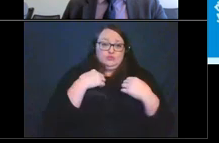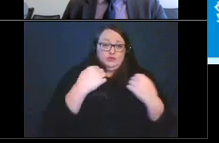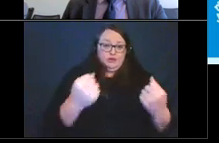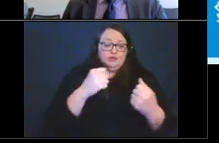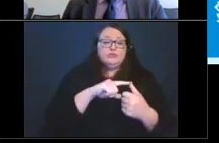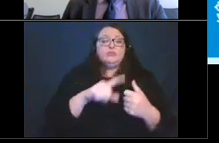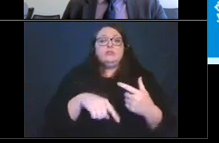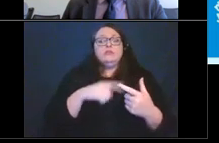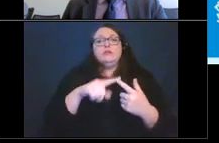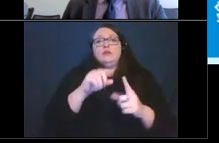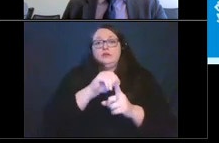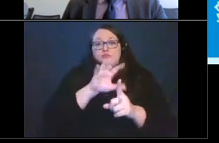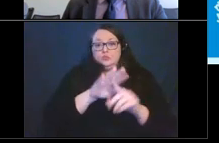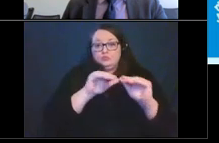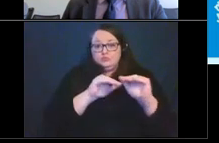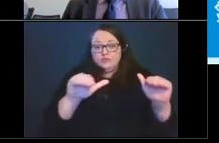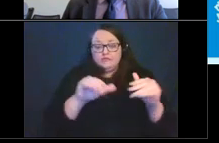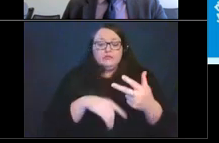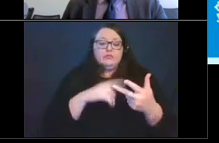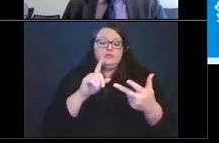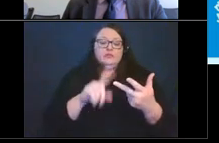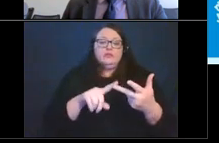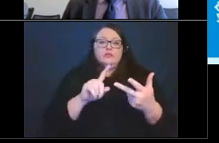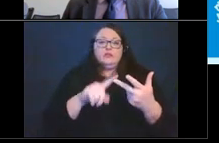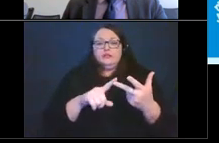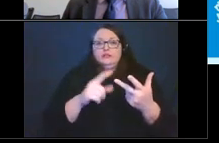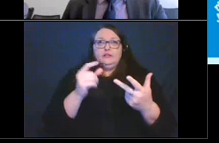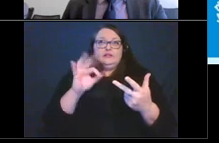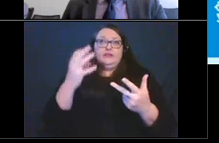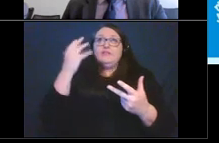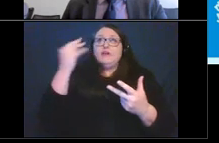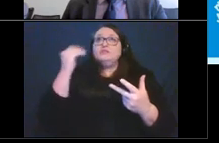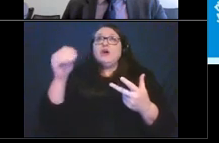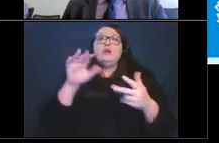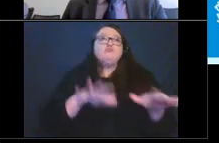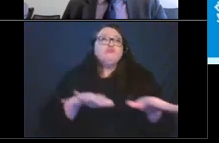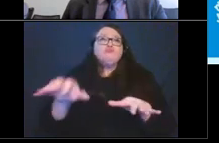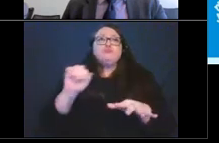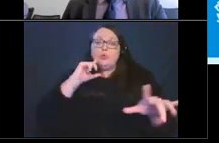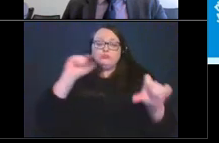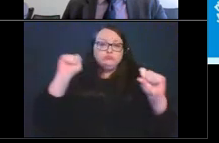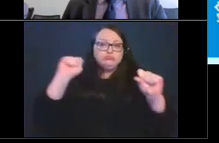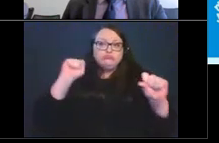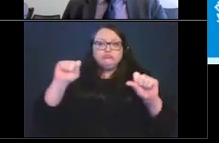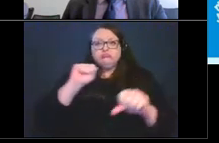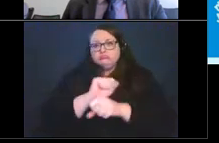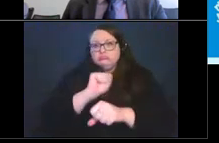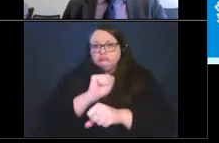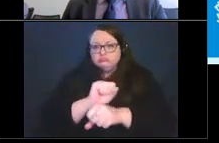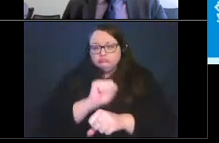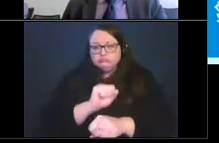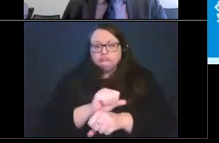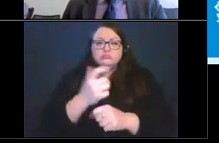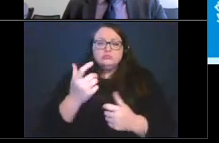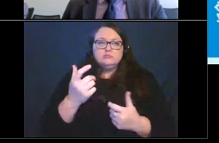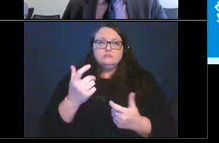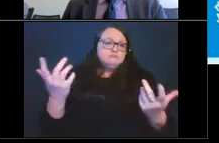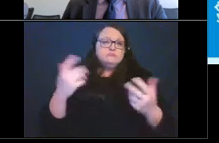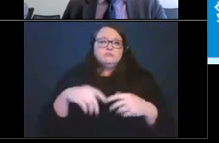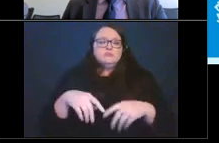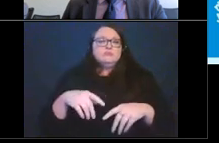your exposure level, the rigorous activity that you may be doing or not doing. So, heat index,